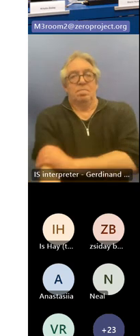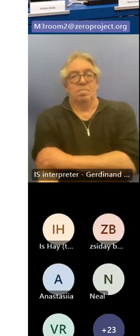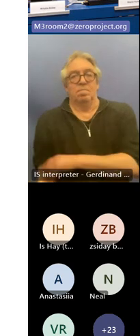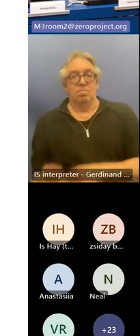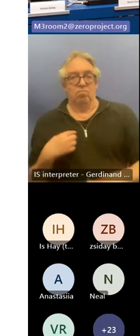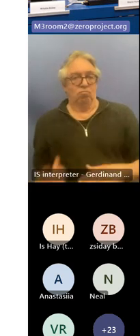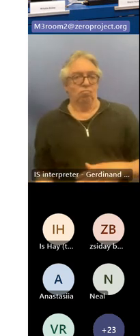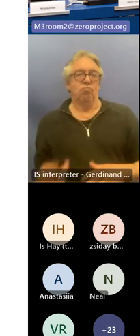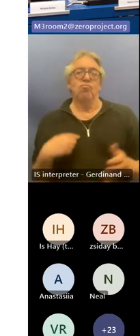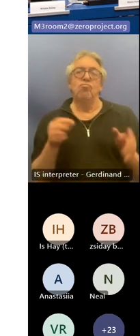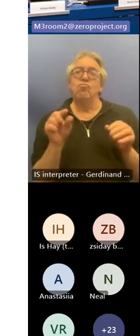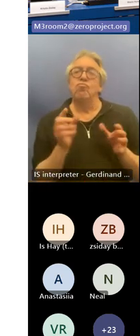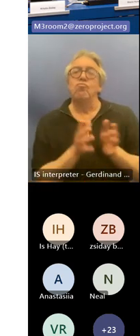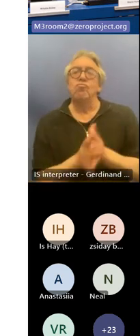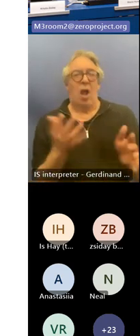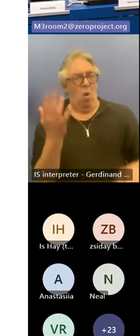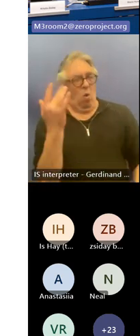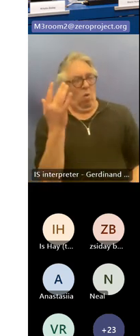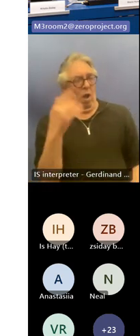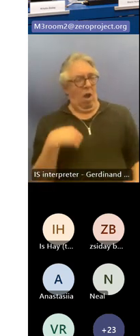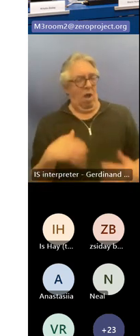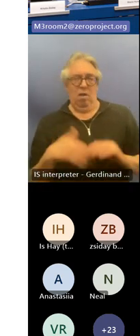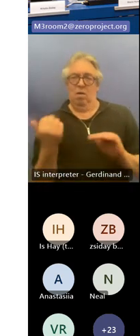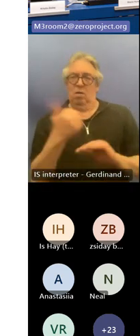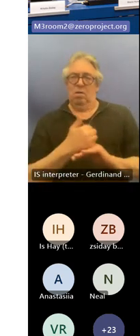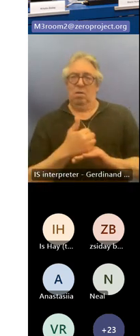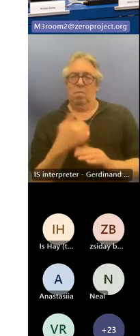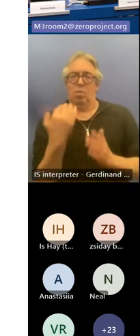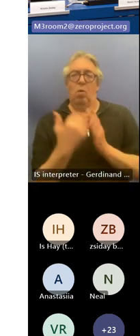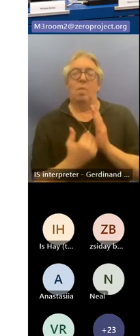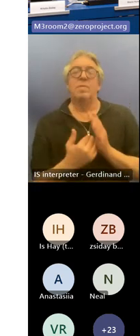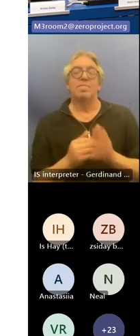So there were some really specific challenges that we were being faced with any was about